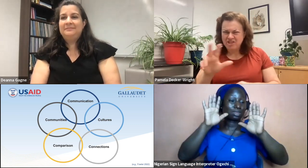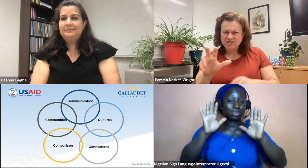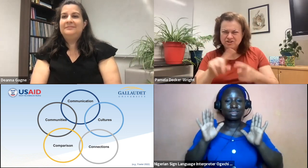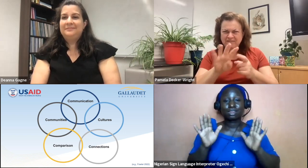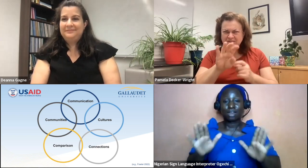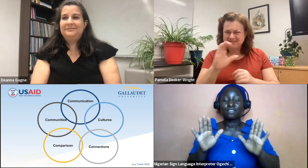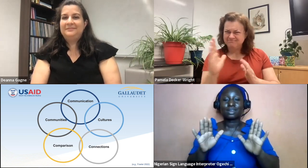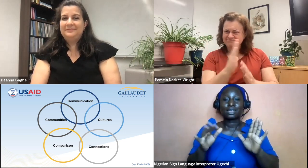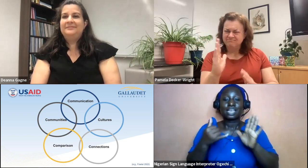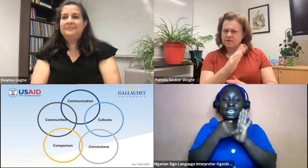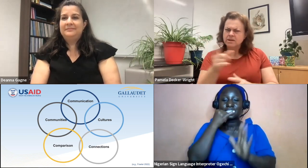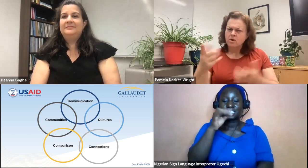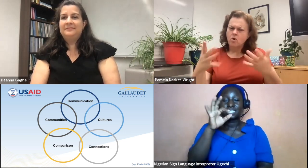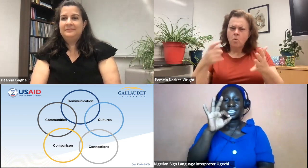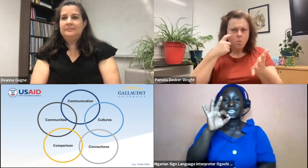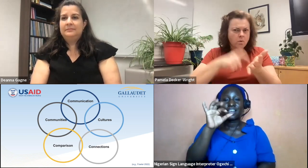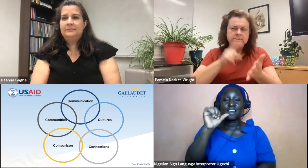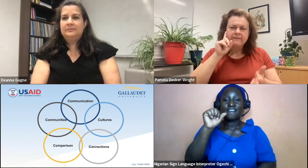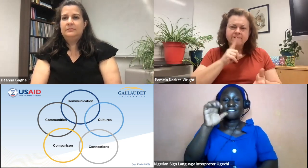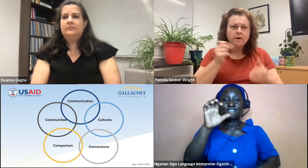400 PC. If I have the actual time period, correct